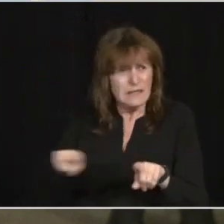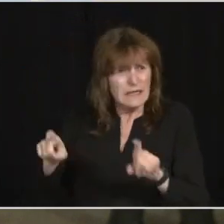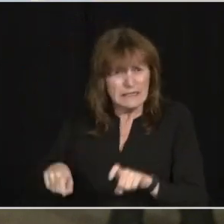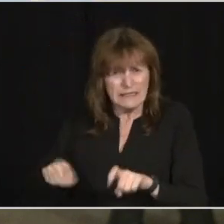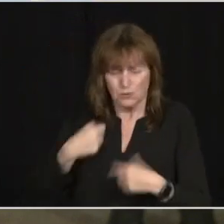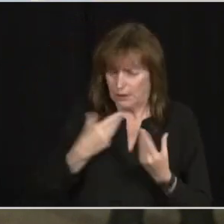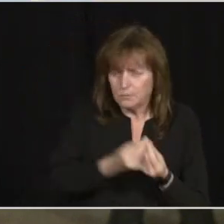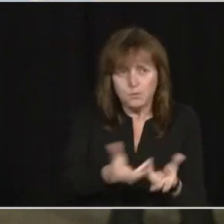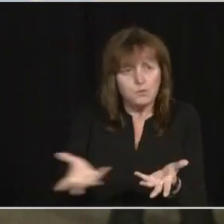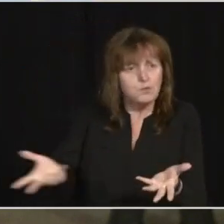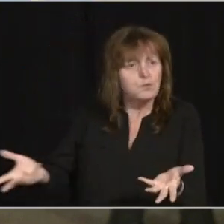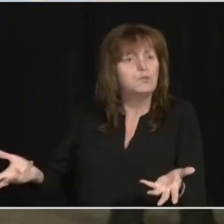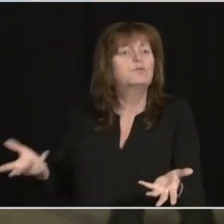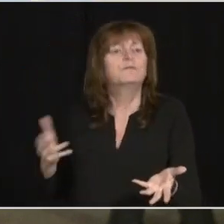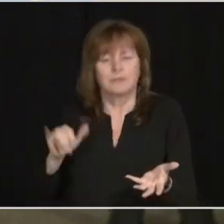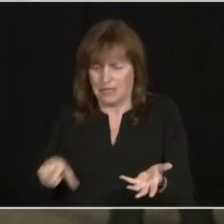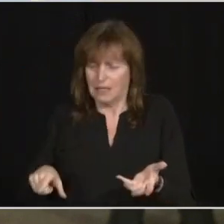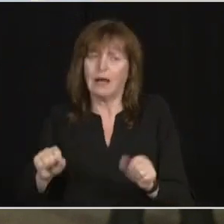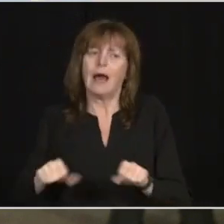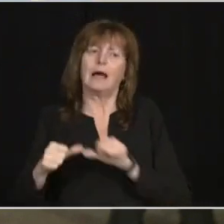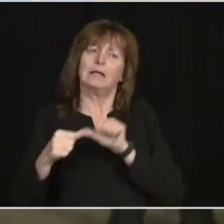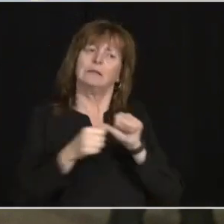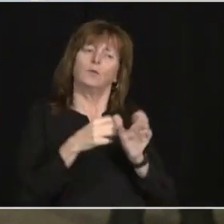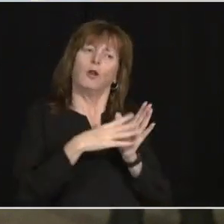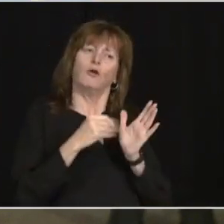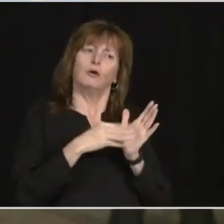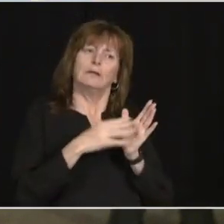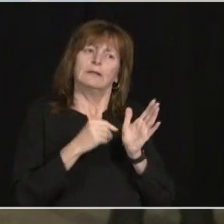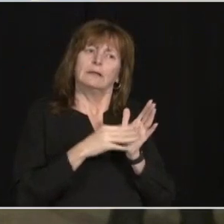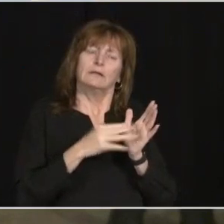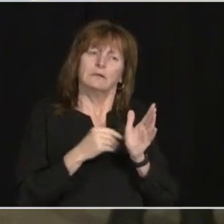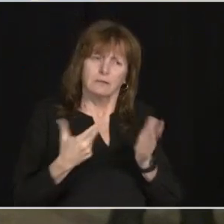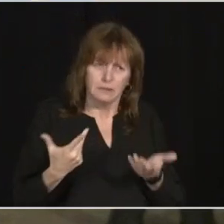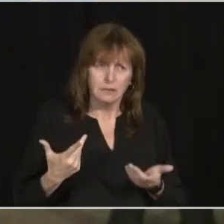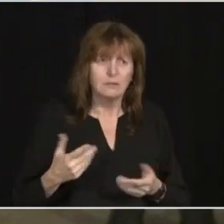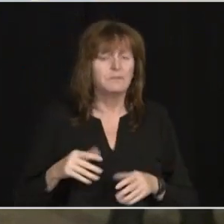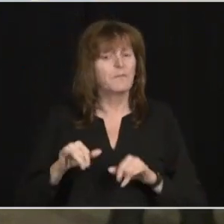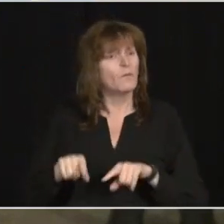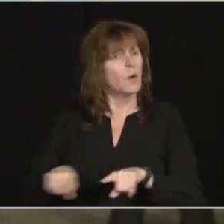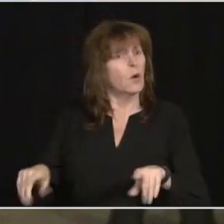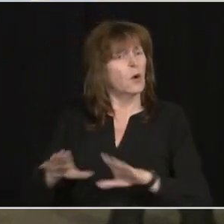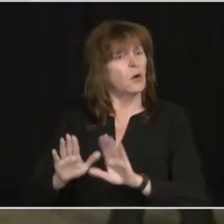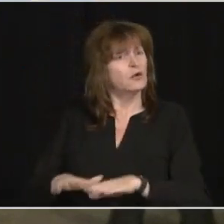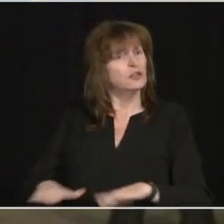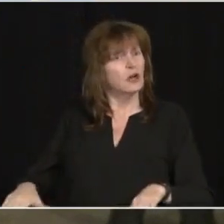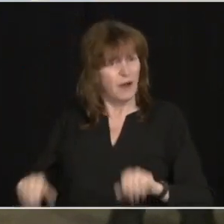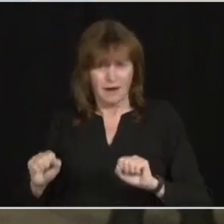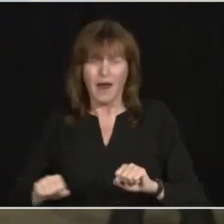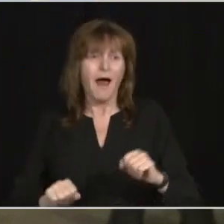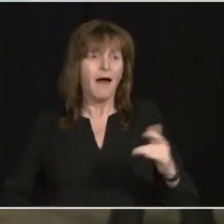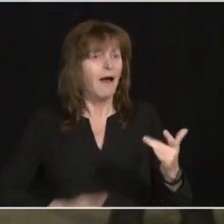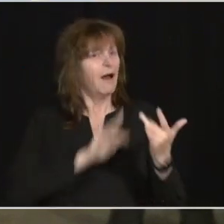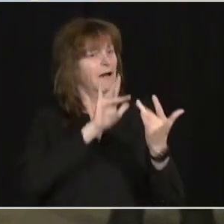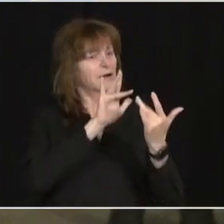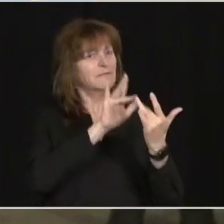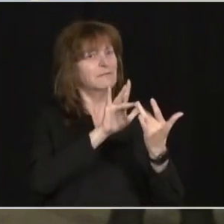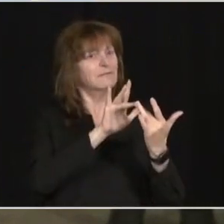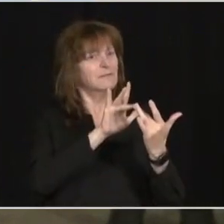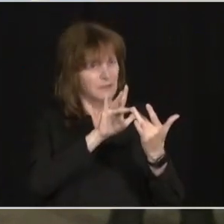to access the resources available through our learned at home portal. For the parents, I hope this